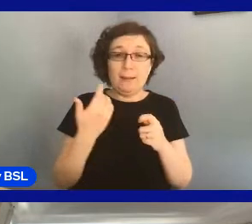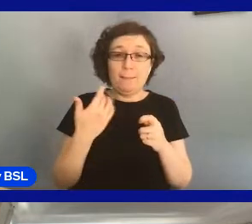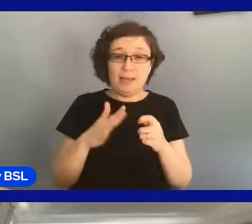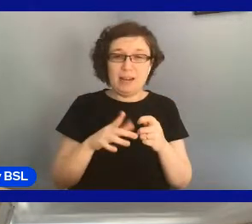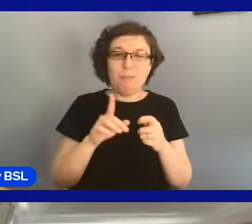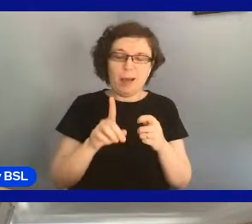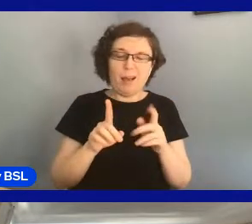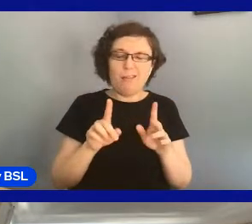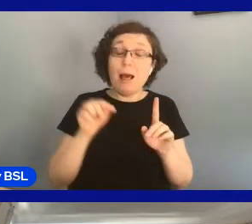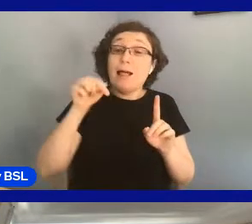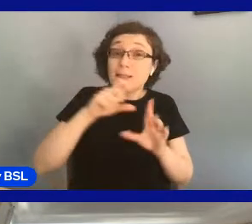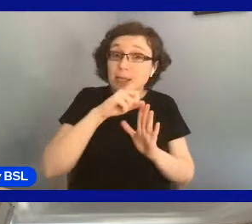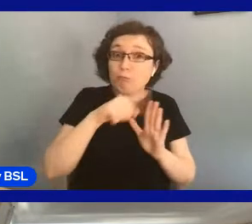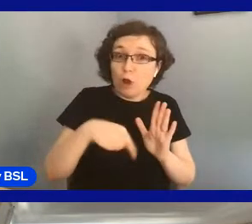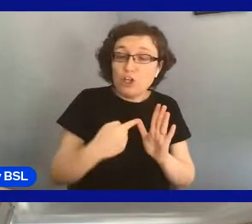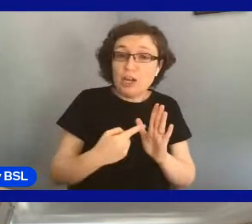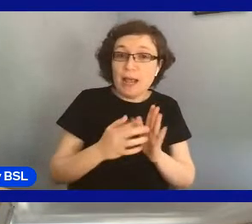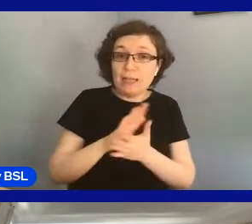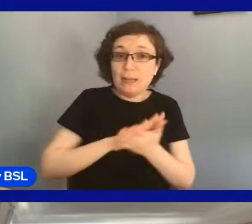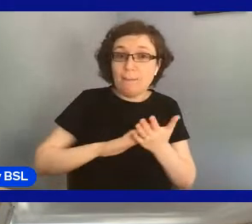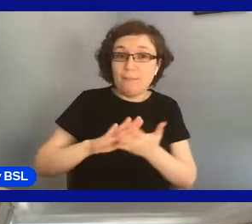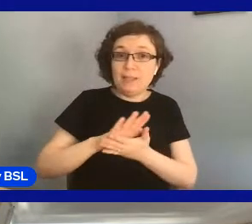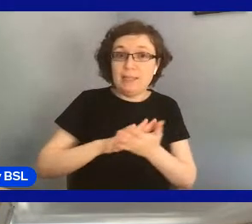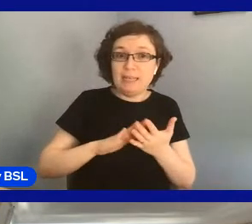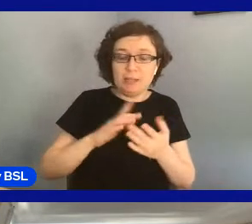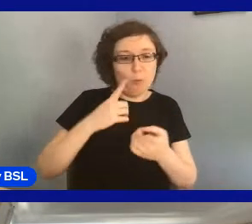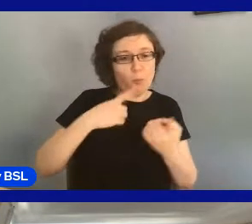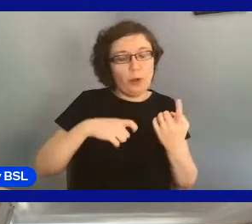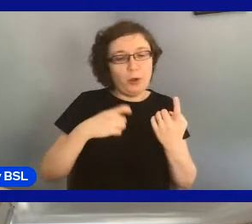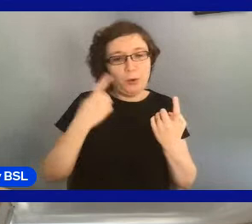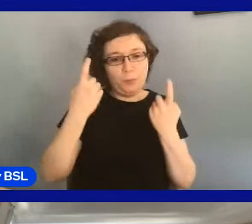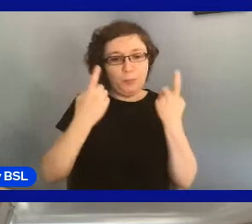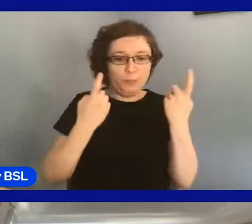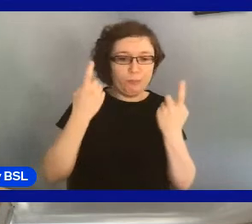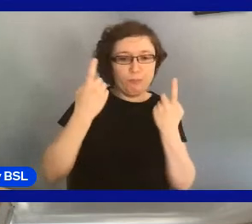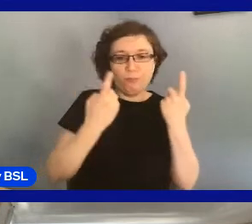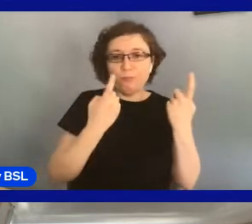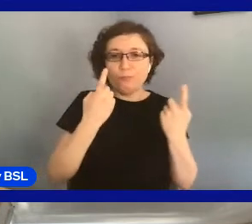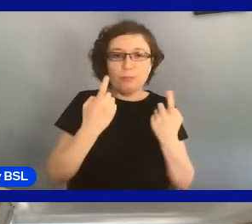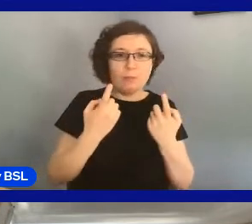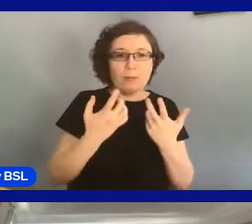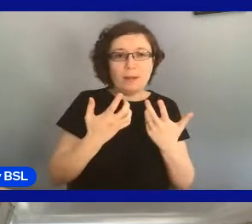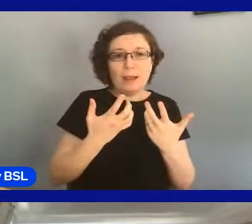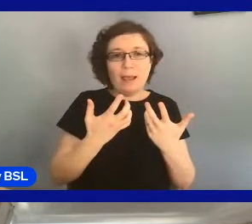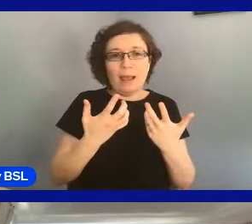magazine, but this project really allowed us to look at how not only we could keep staff